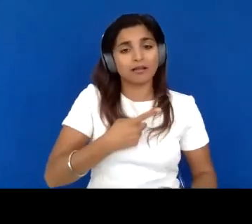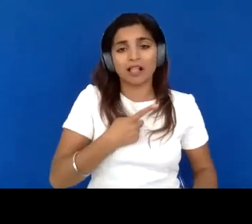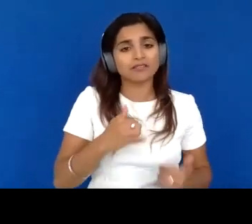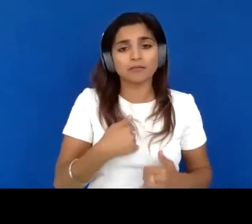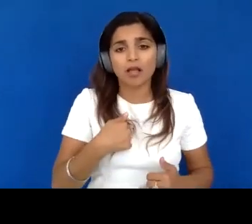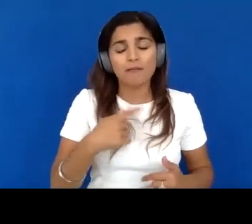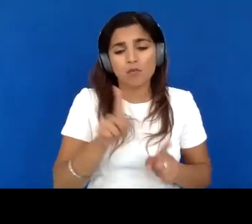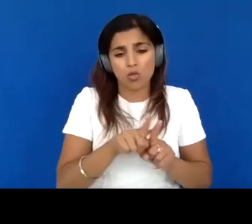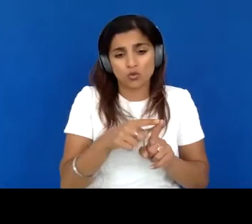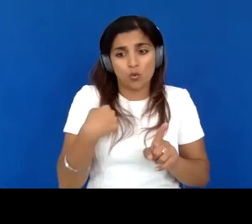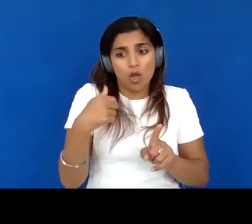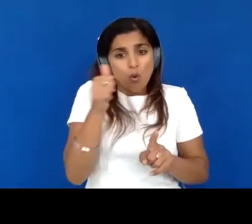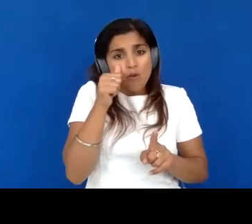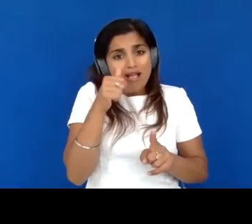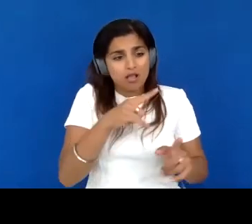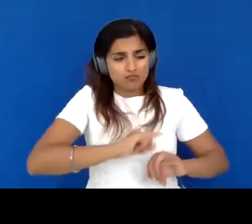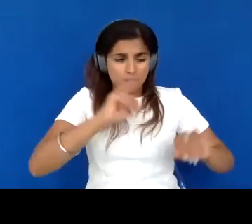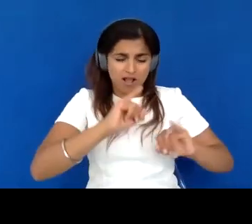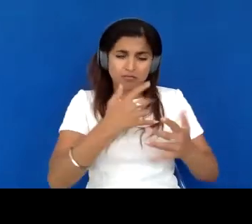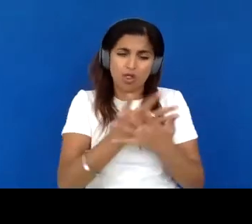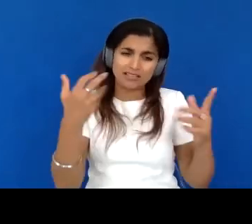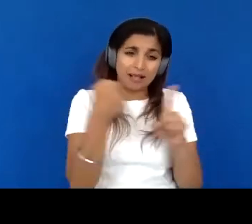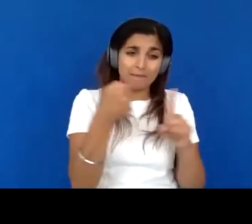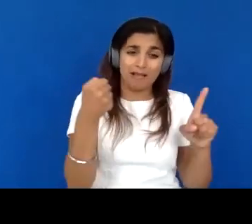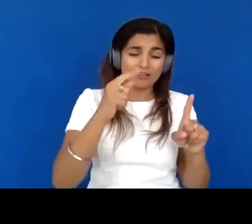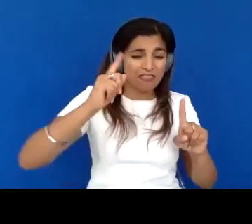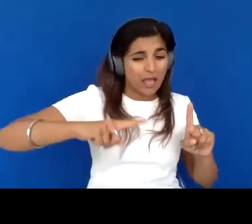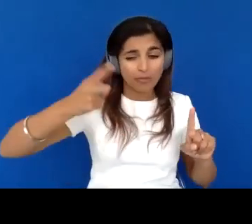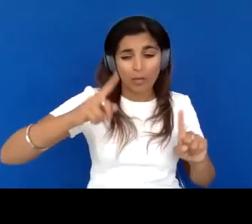impacting the lives of thousands of people is compounded by the casteist and